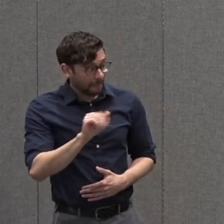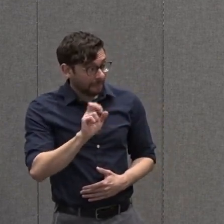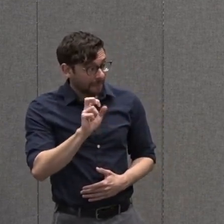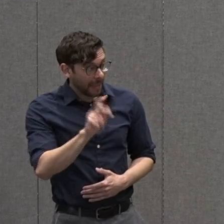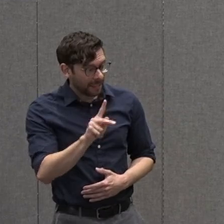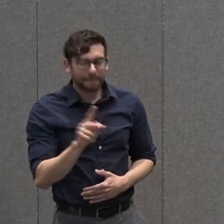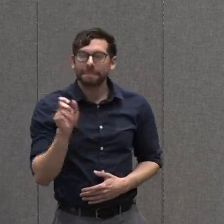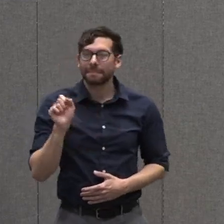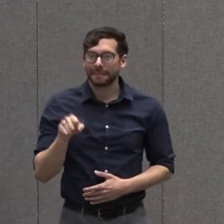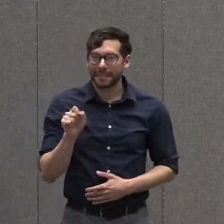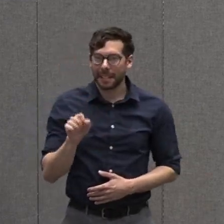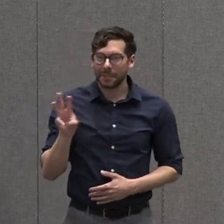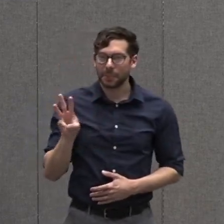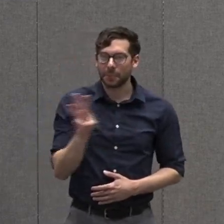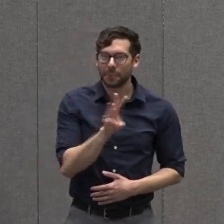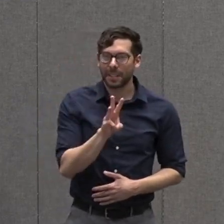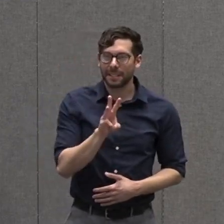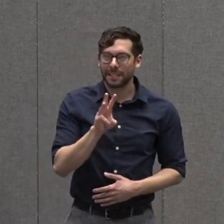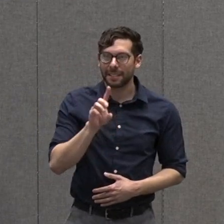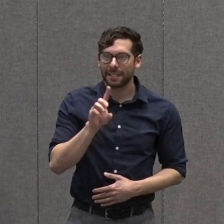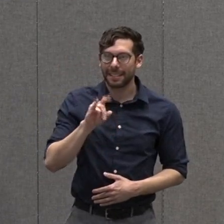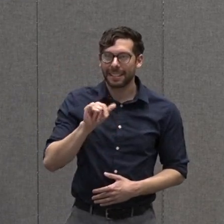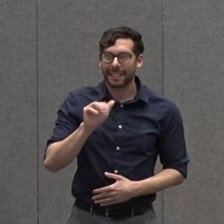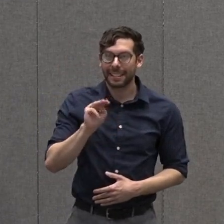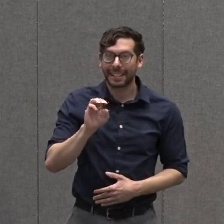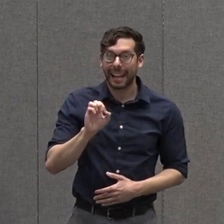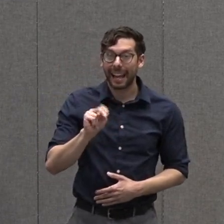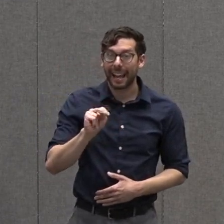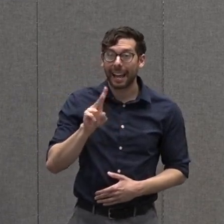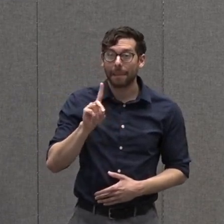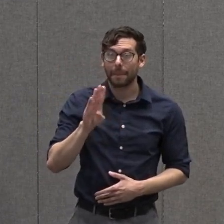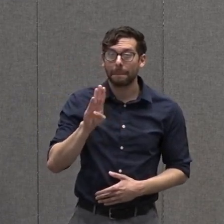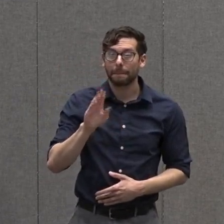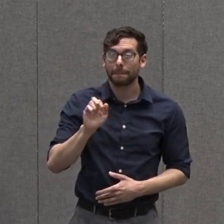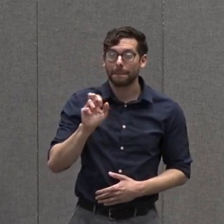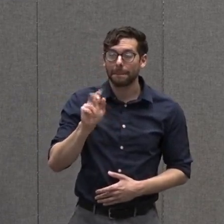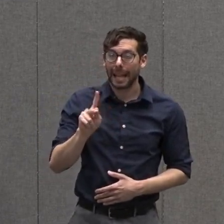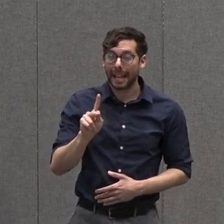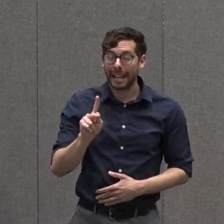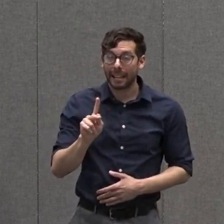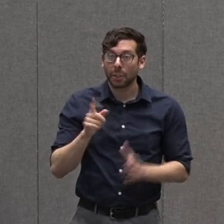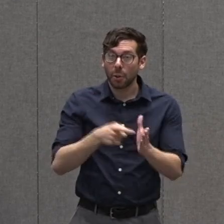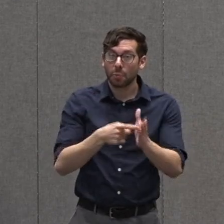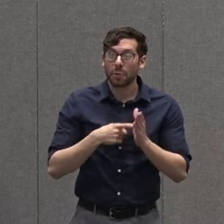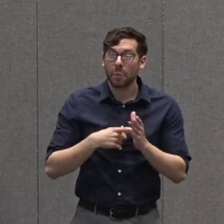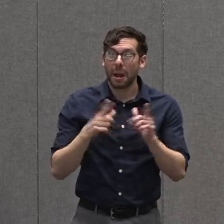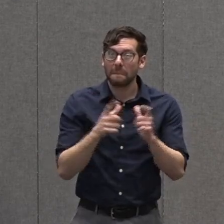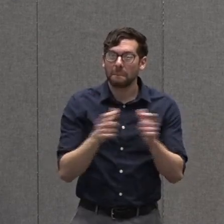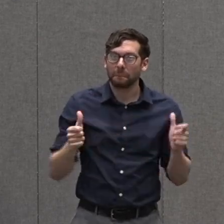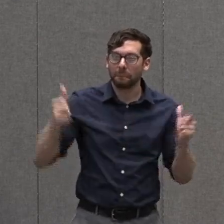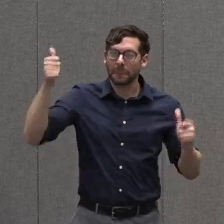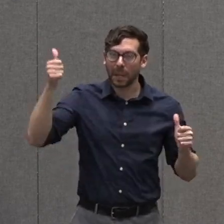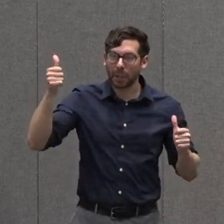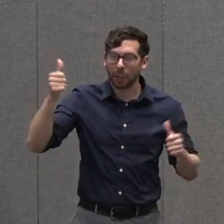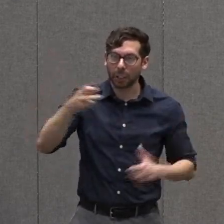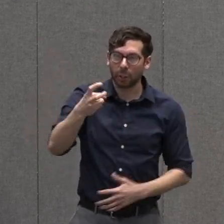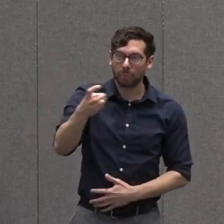so I am going to graduate from this hook, to this hook. - To the big hook. Okay, and I'm gonna back up,